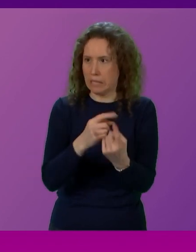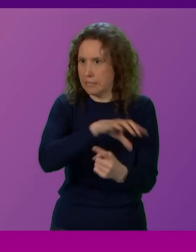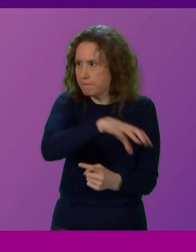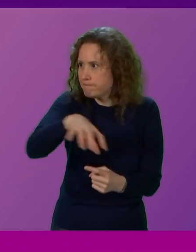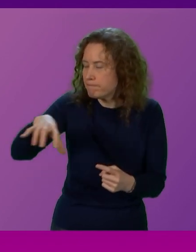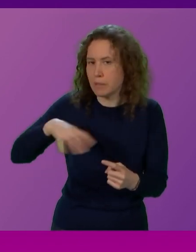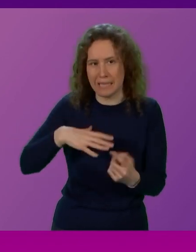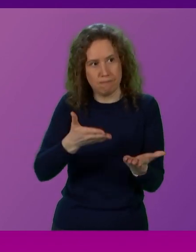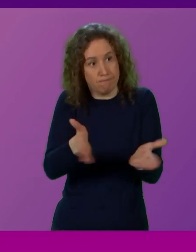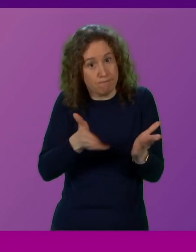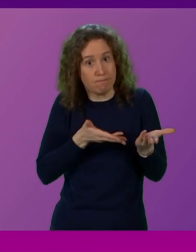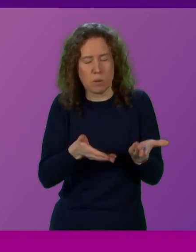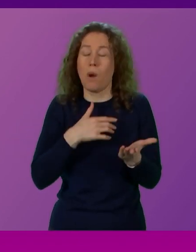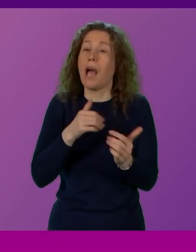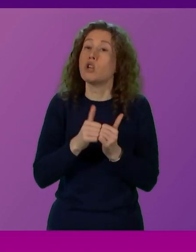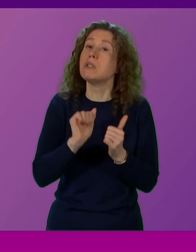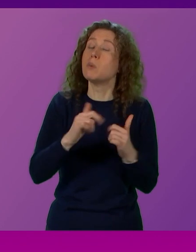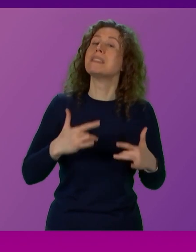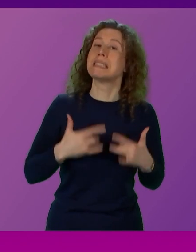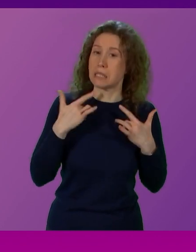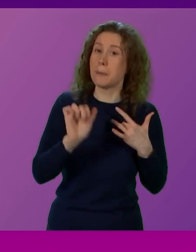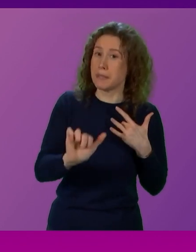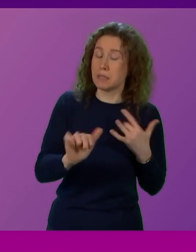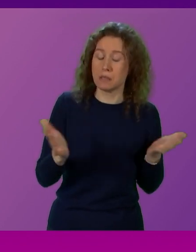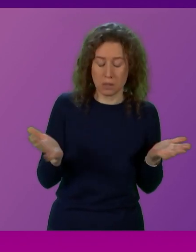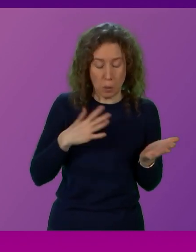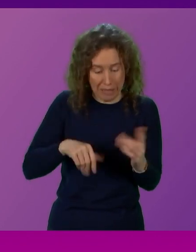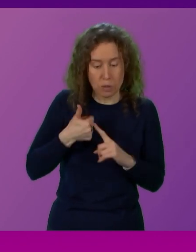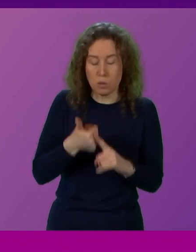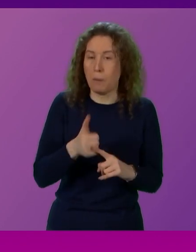certainly agree with the sentiment that is being expressed.